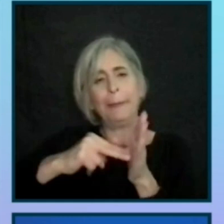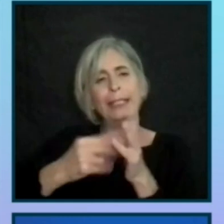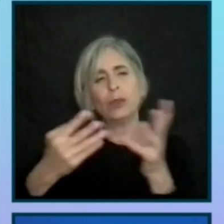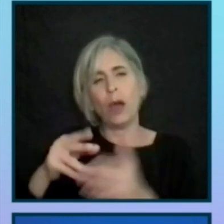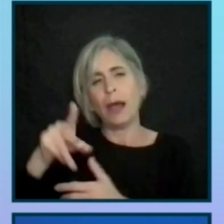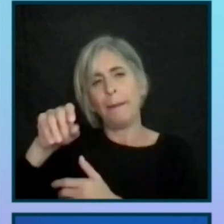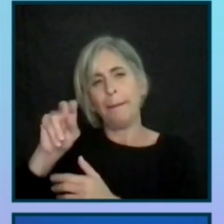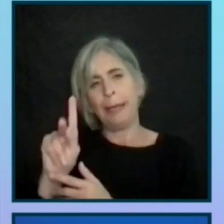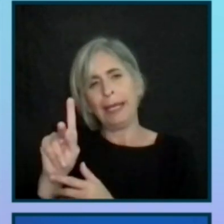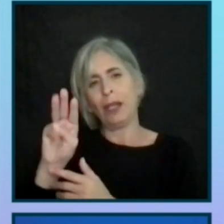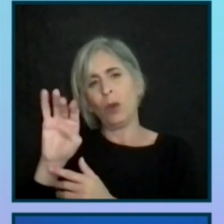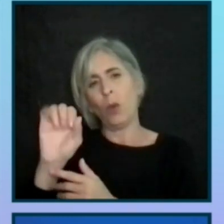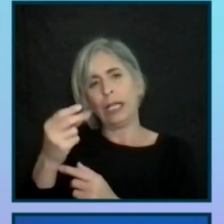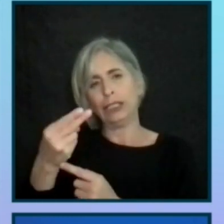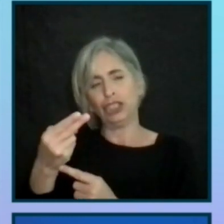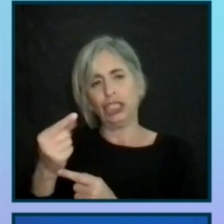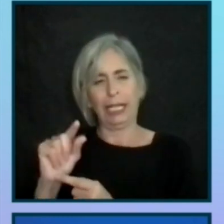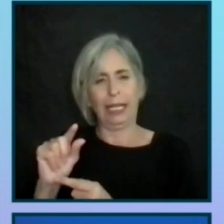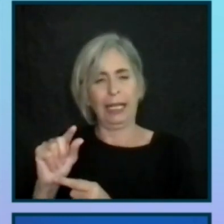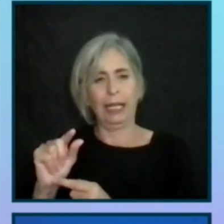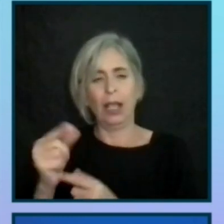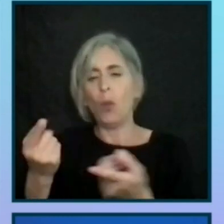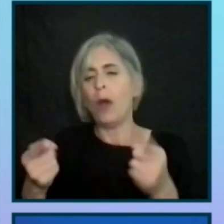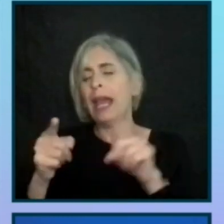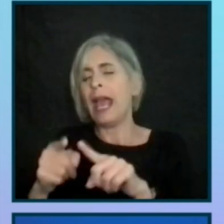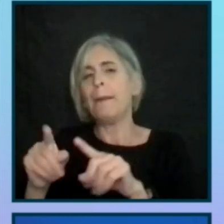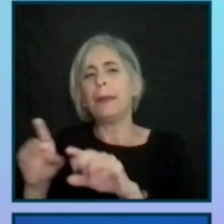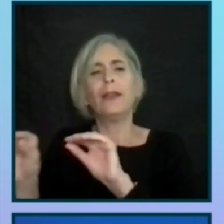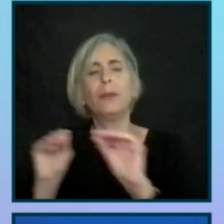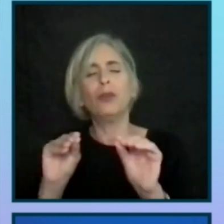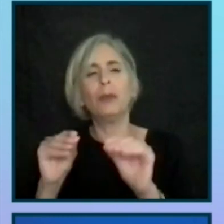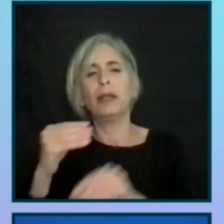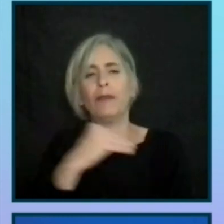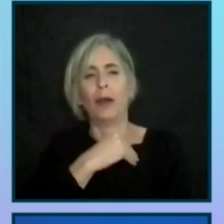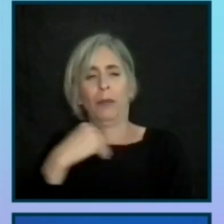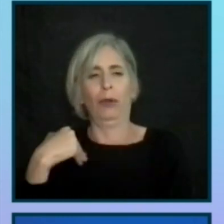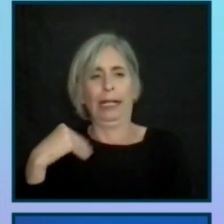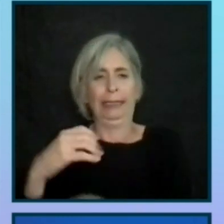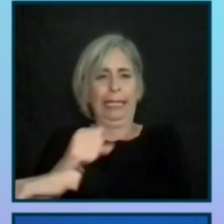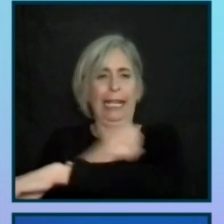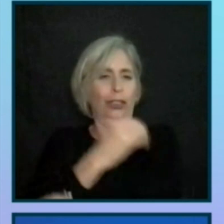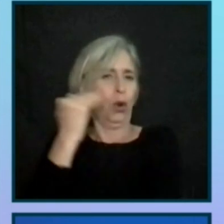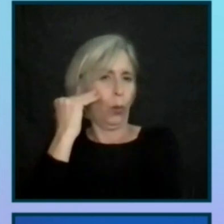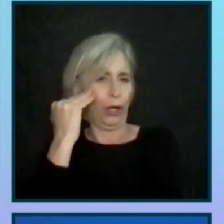about what happened to the movement of breast cancer awareness and whether it's true or not,